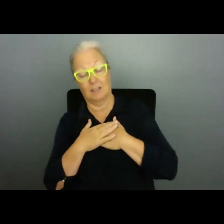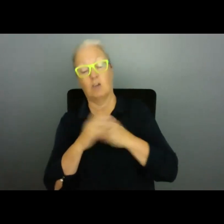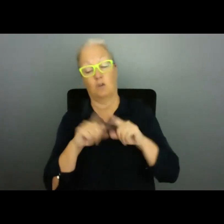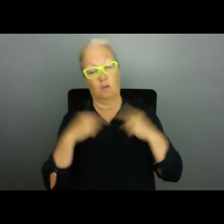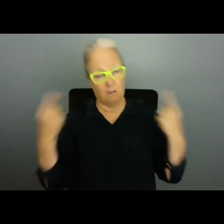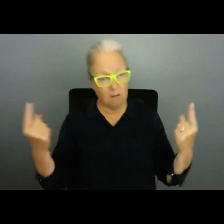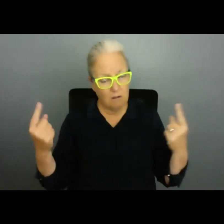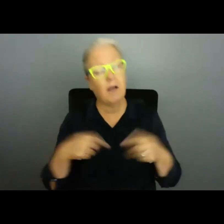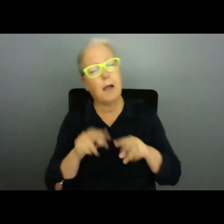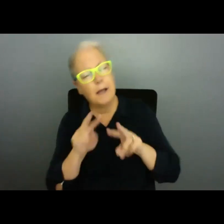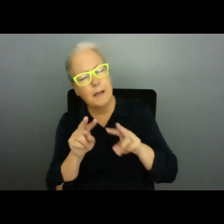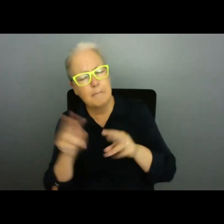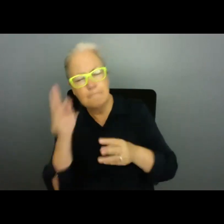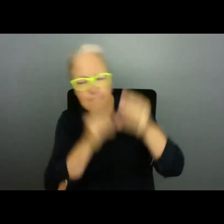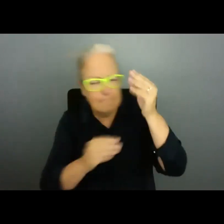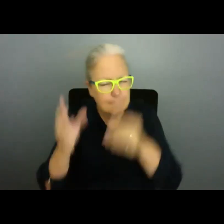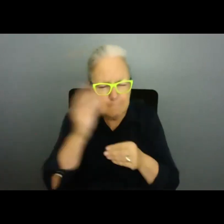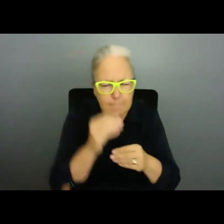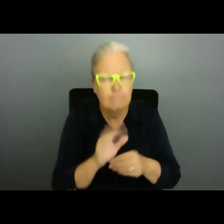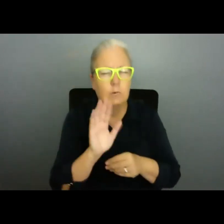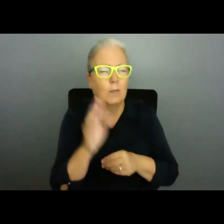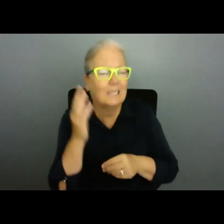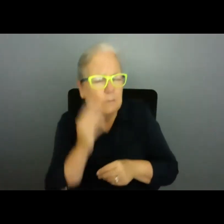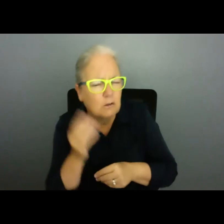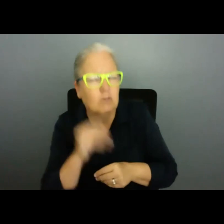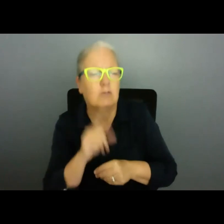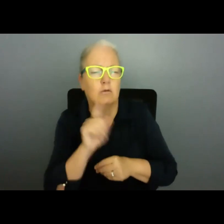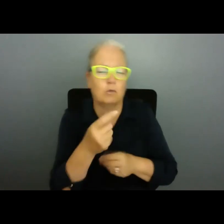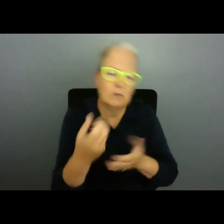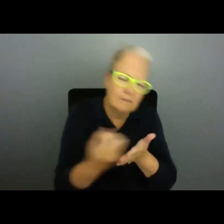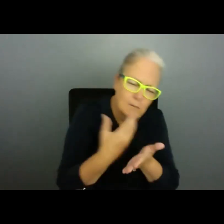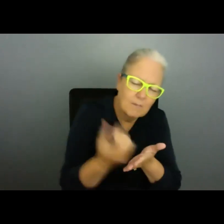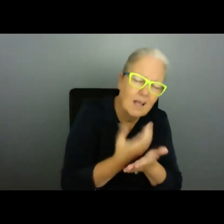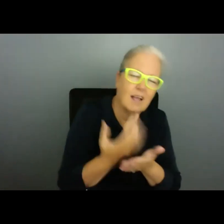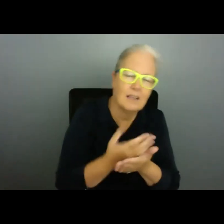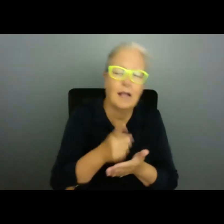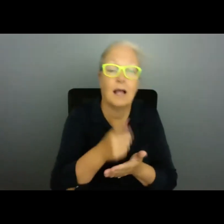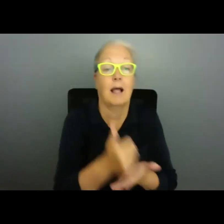from all your views that you have expressed and to be guided in our work going forward to be better